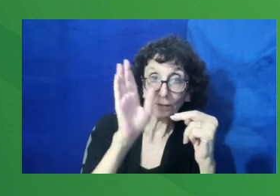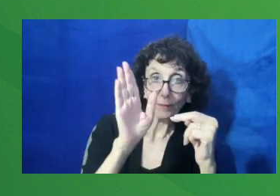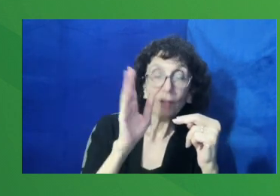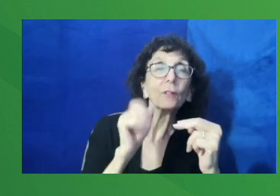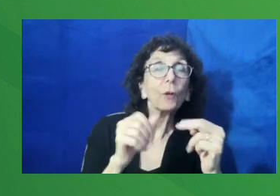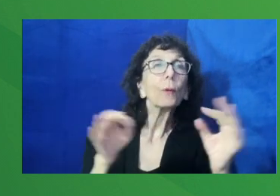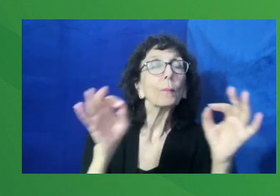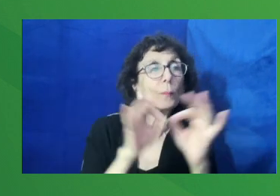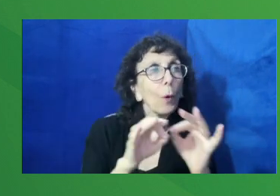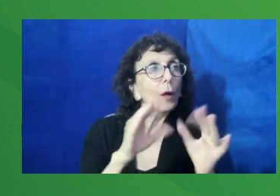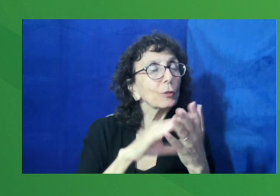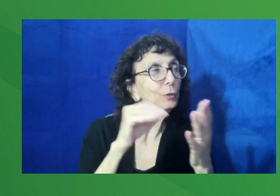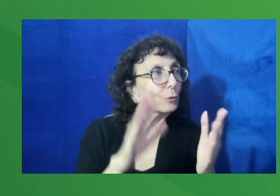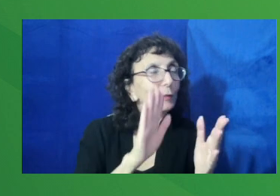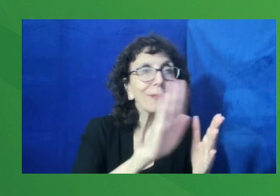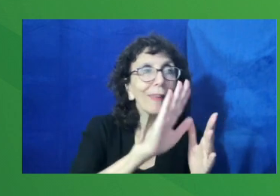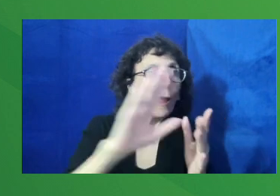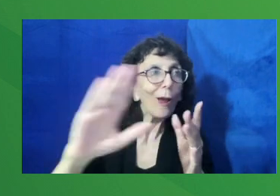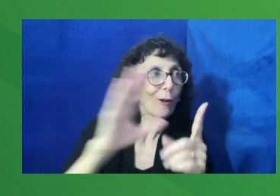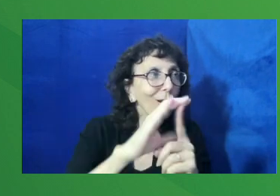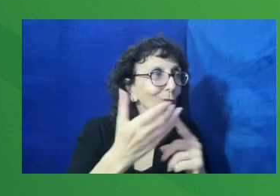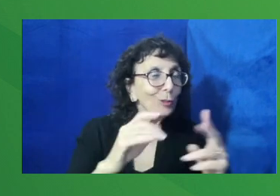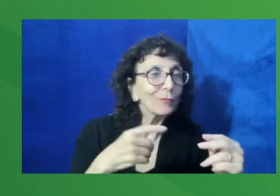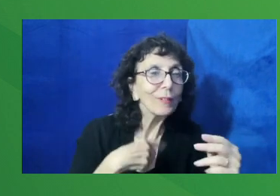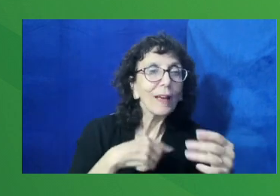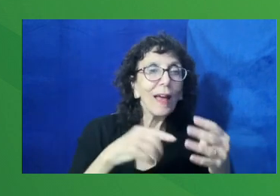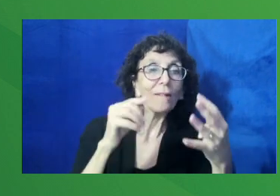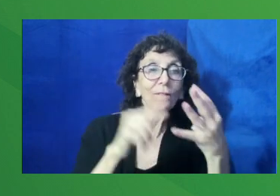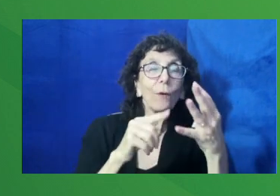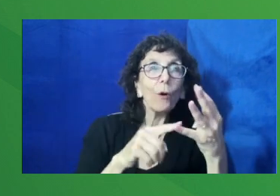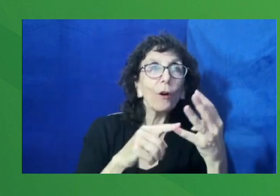those who you're speaking with. And lastly, responsiveness, thinking about how we respond